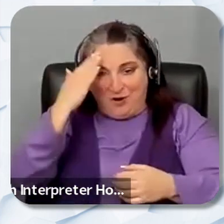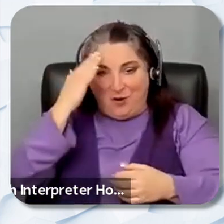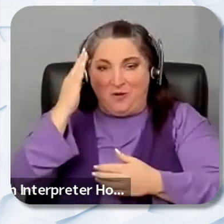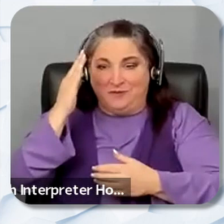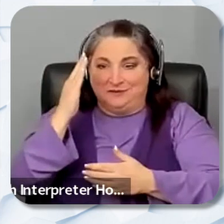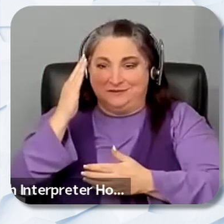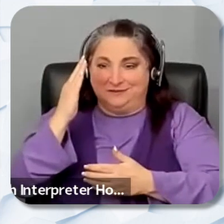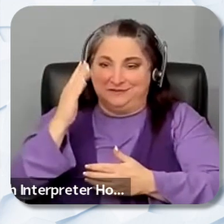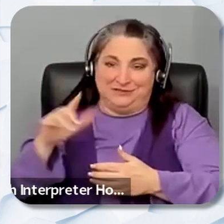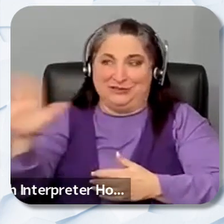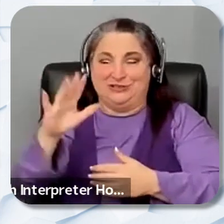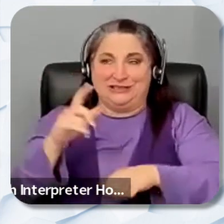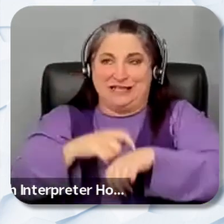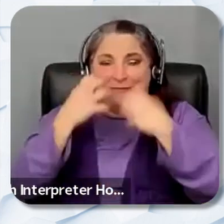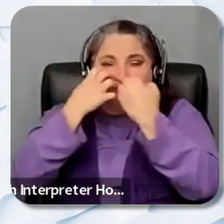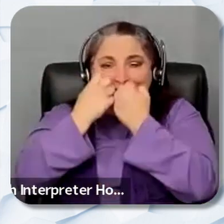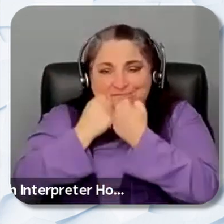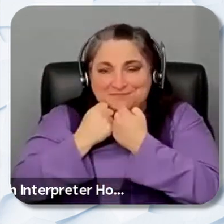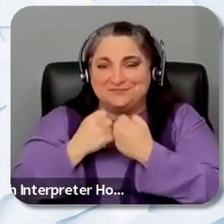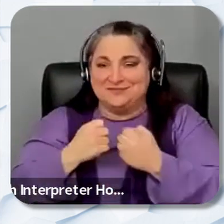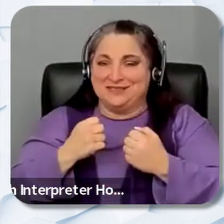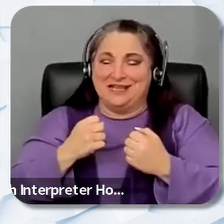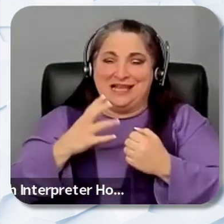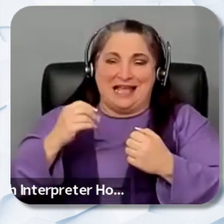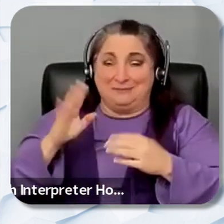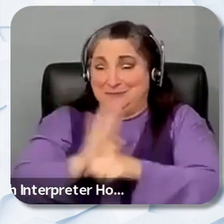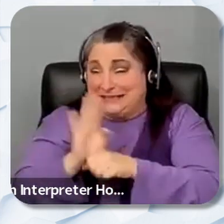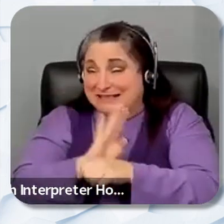time from you all. But if you do have additional questions, please feel free to put them in